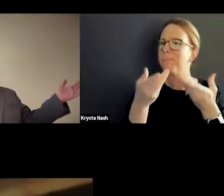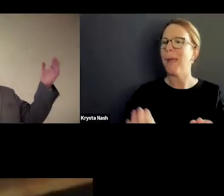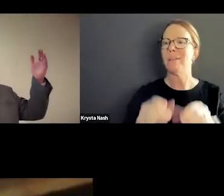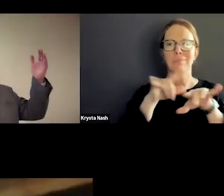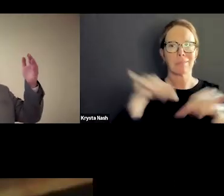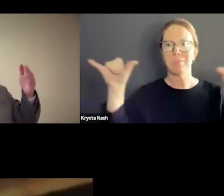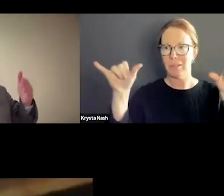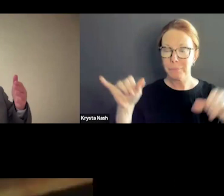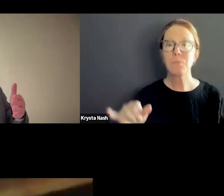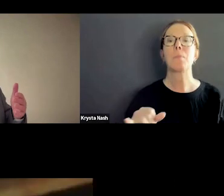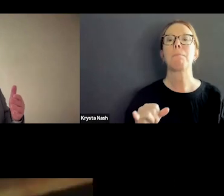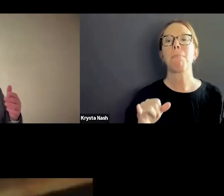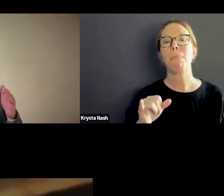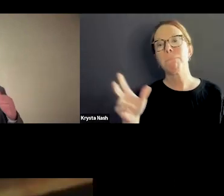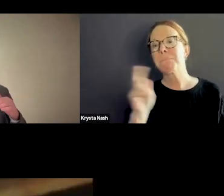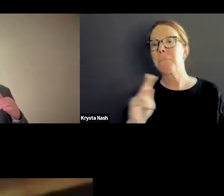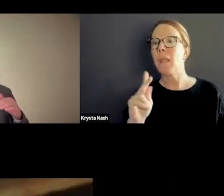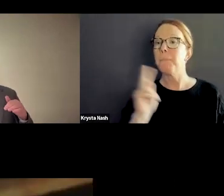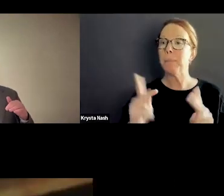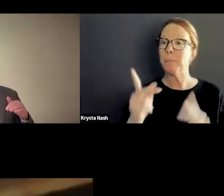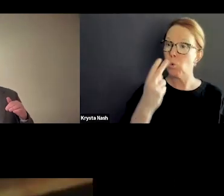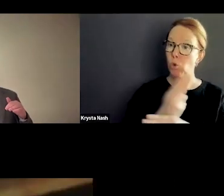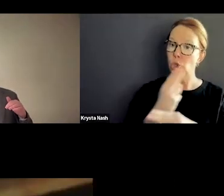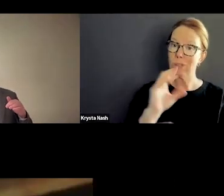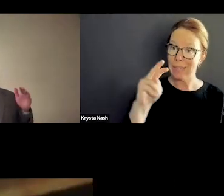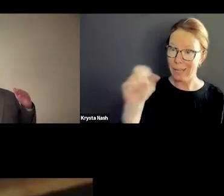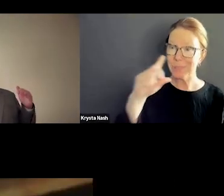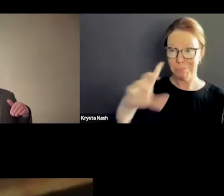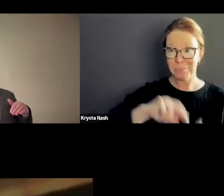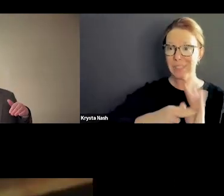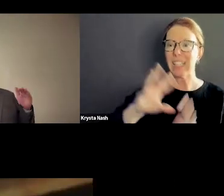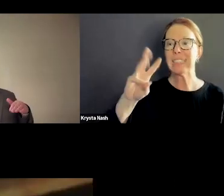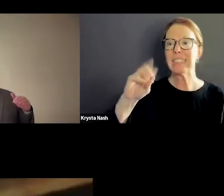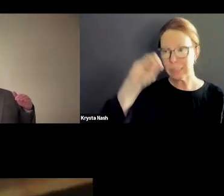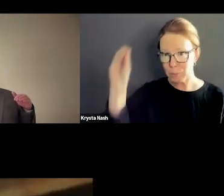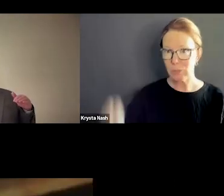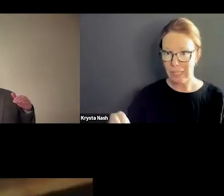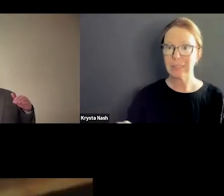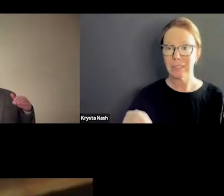people who were, again, the cannabis users, that's actually 60%. So if you're a cannabis user, you were,